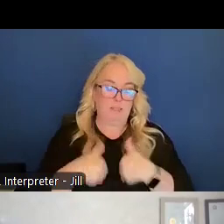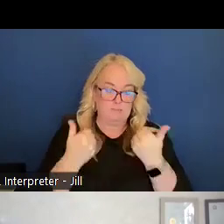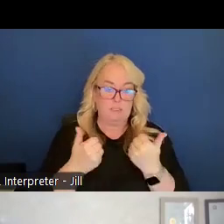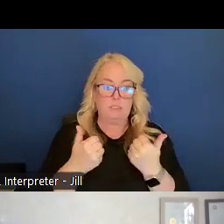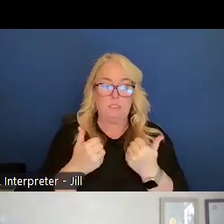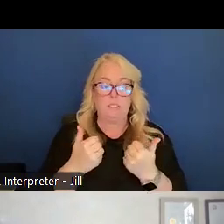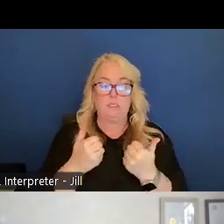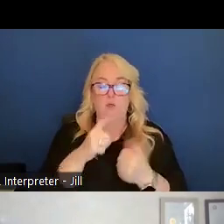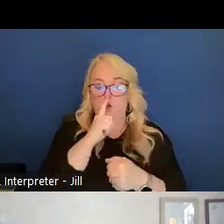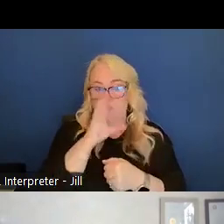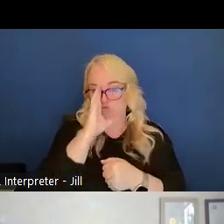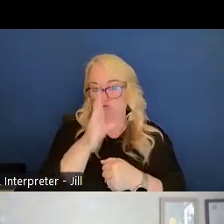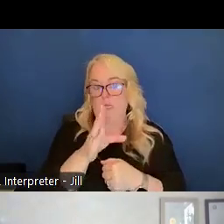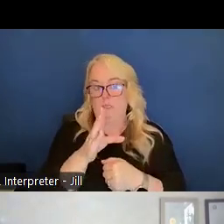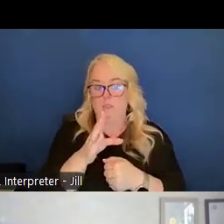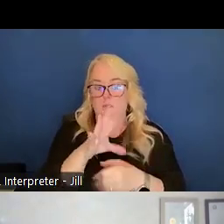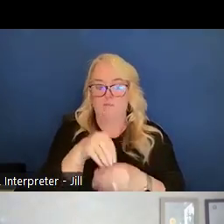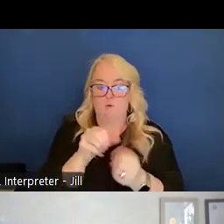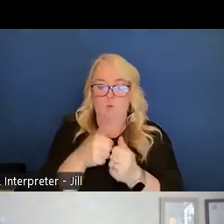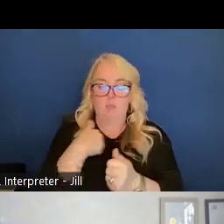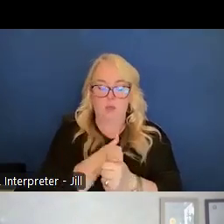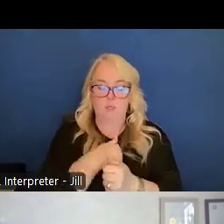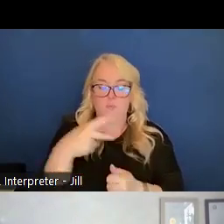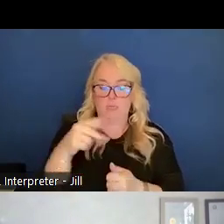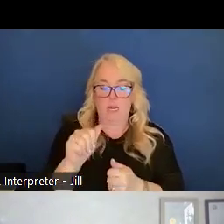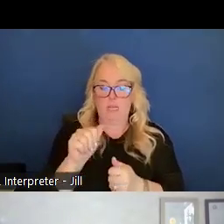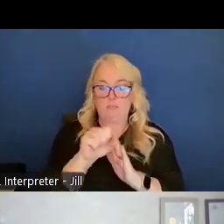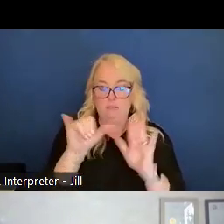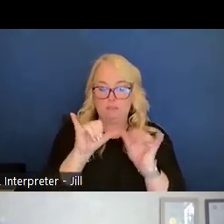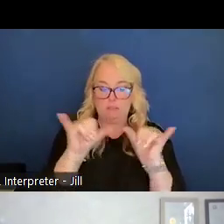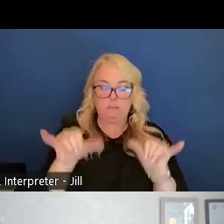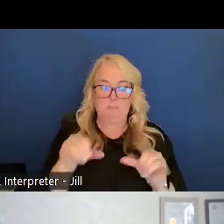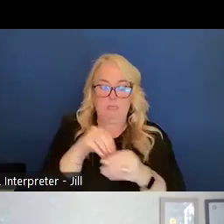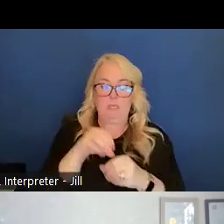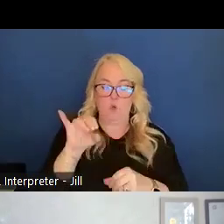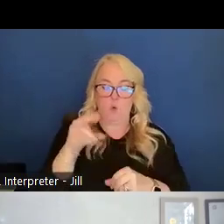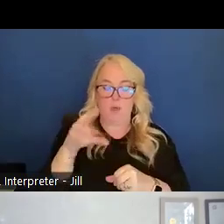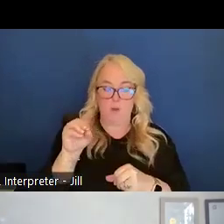involved with us, the P&A System in Ohio, and a lot of others.